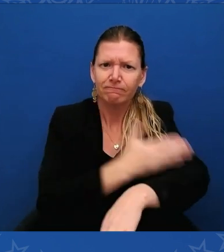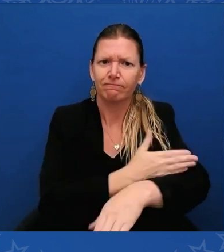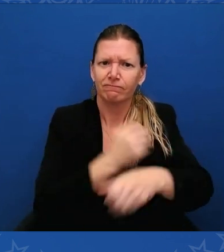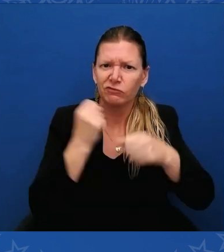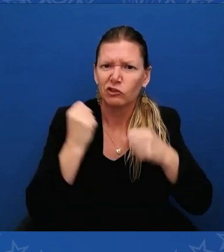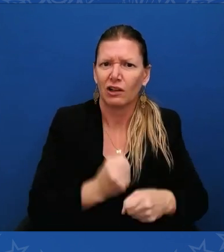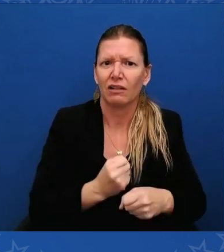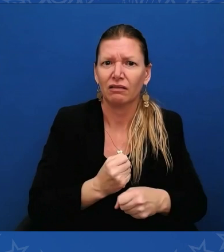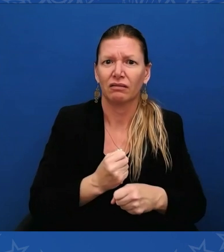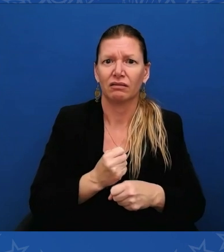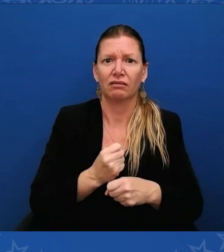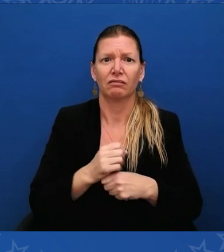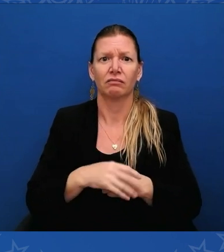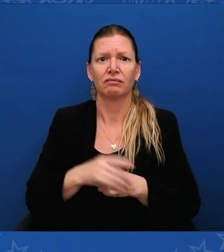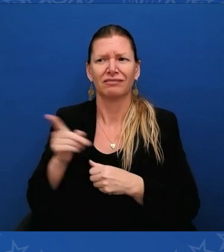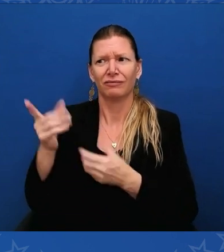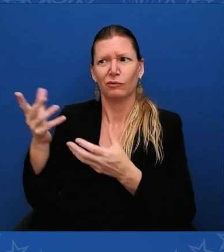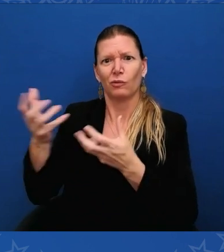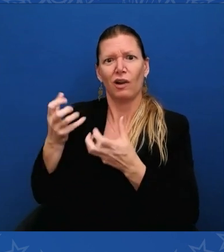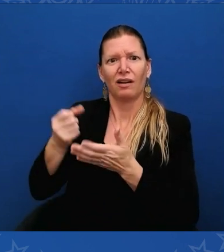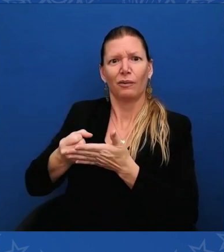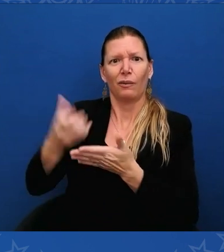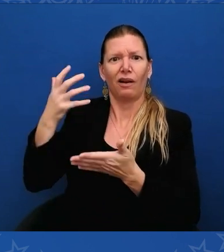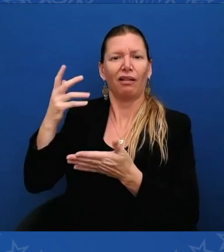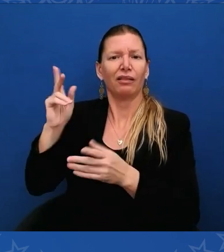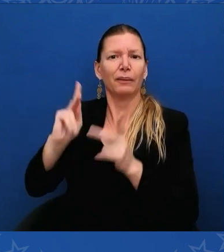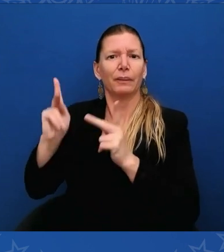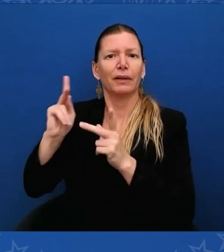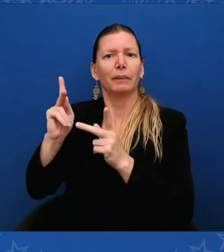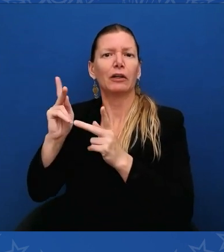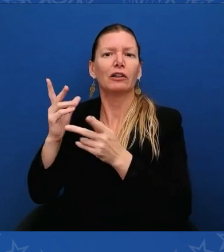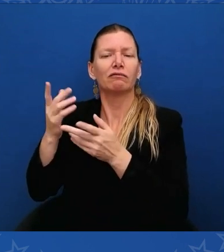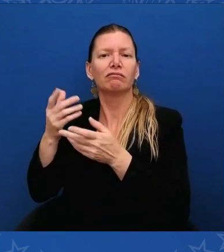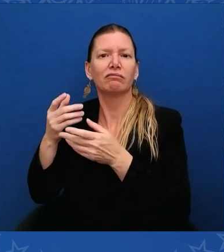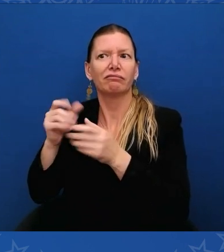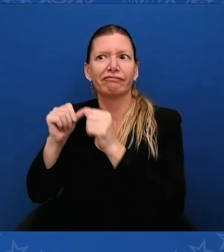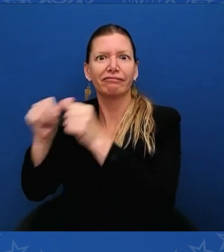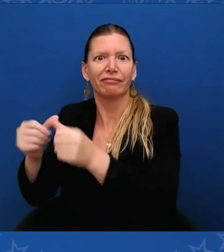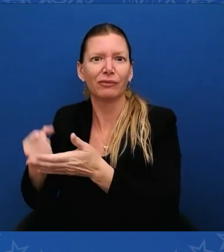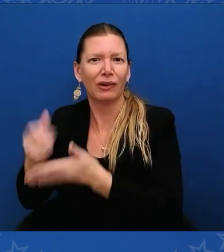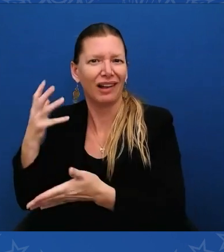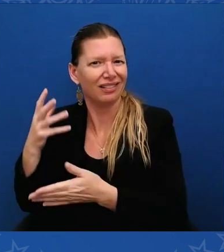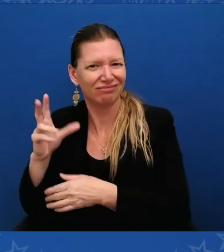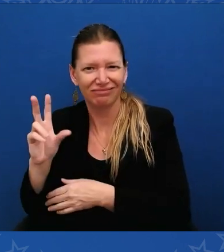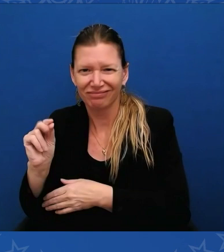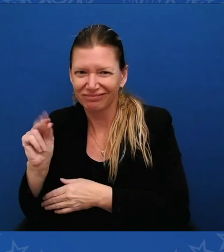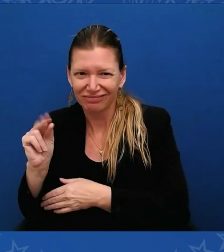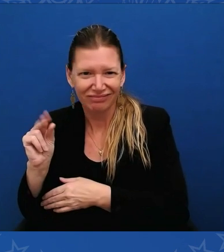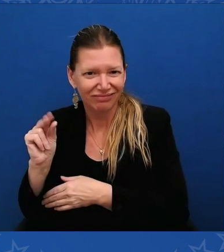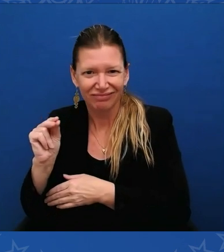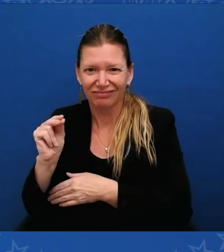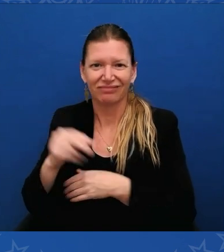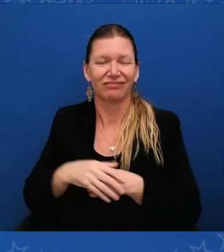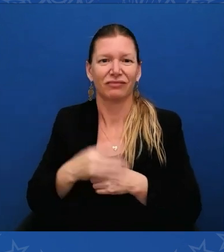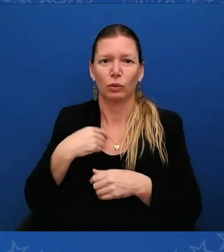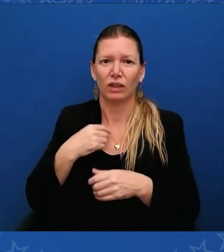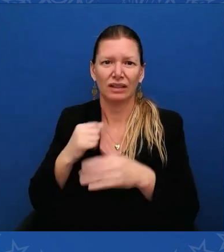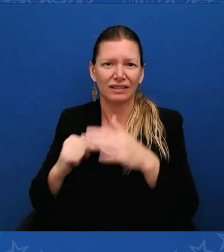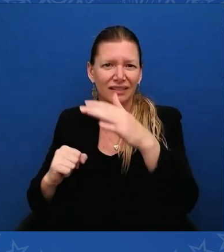what everybody else pays. We've capped the cost of insulin for seniors at $35 a month, instead of an average of $400 a month.